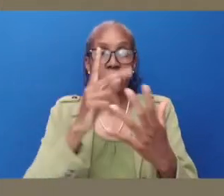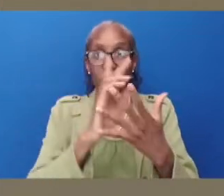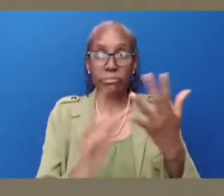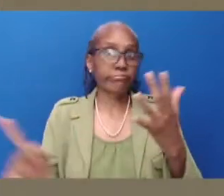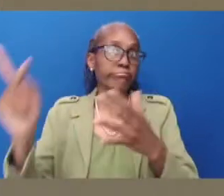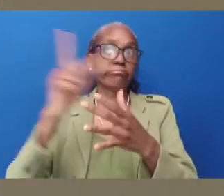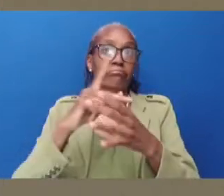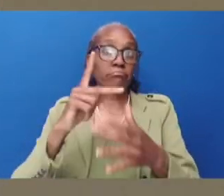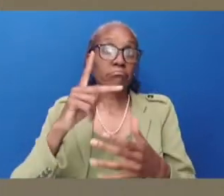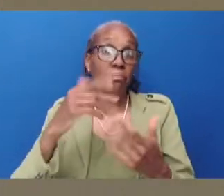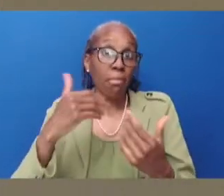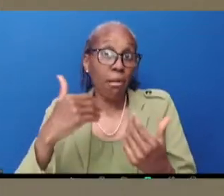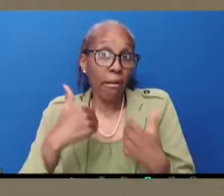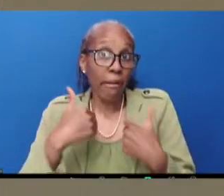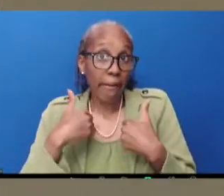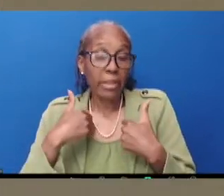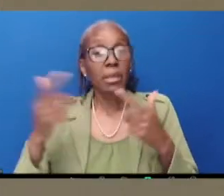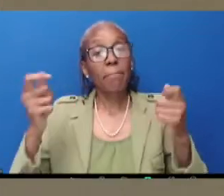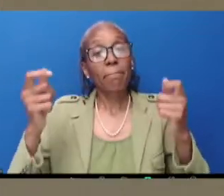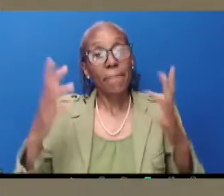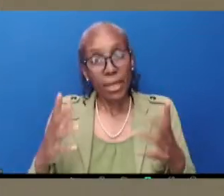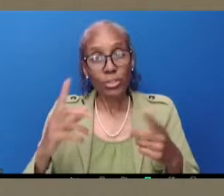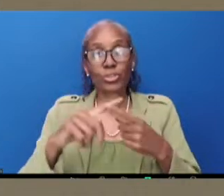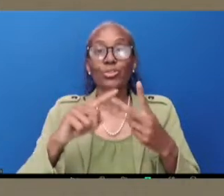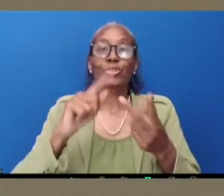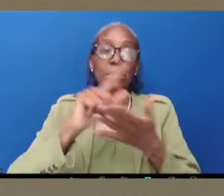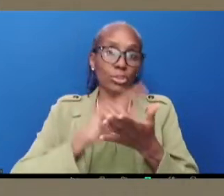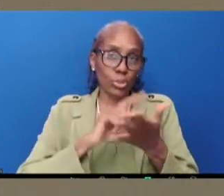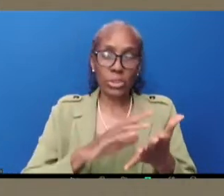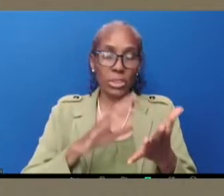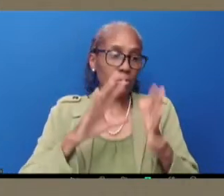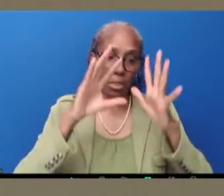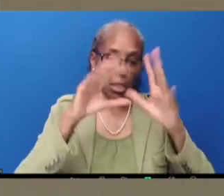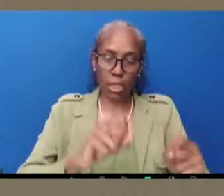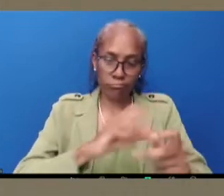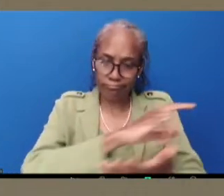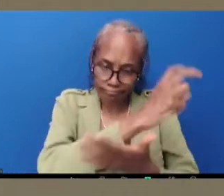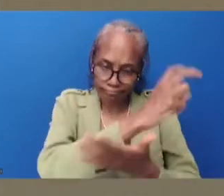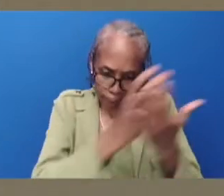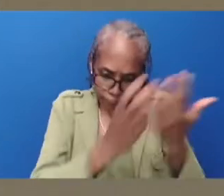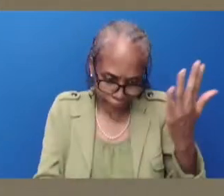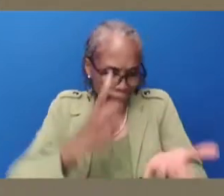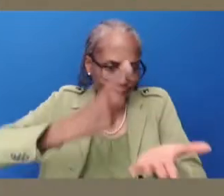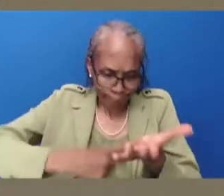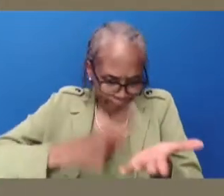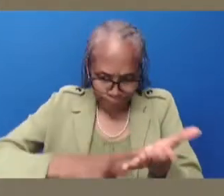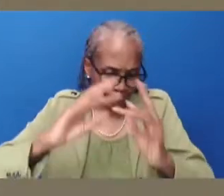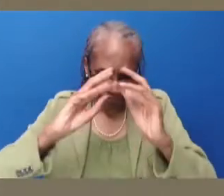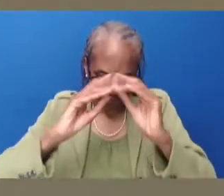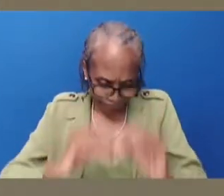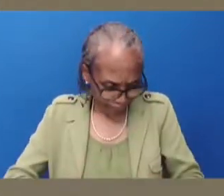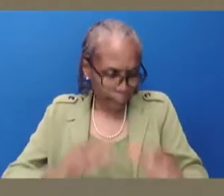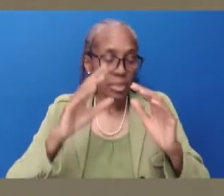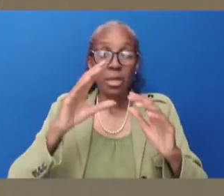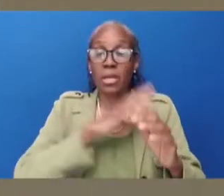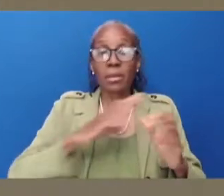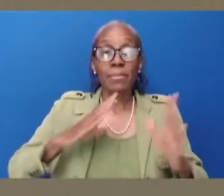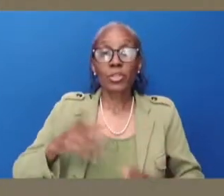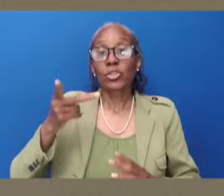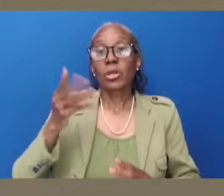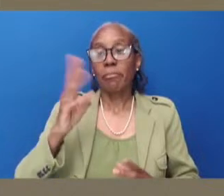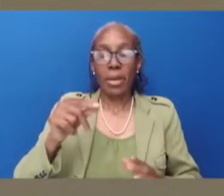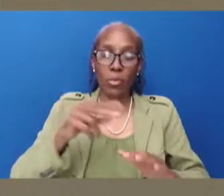KNOW THAT, YOU KNOW, THIS WAS A